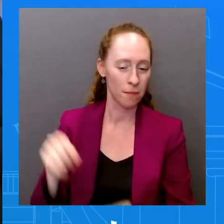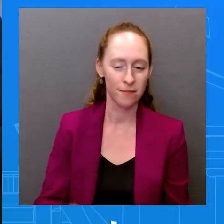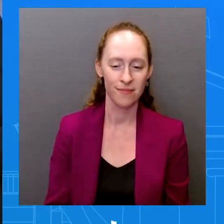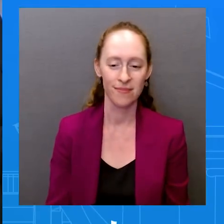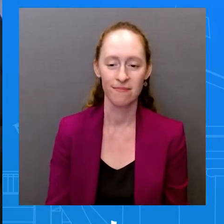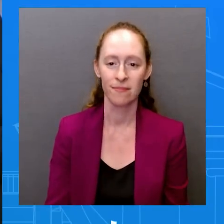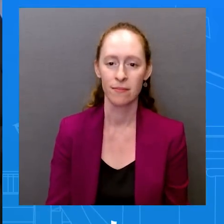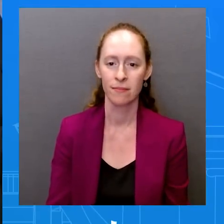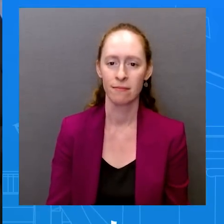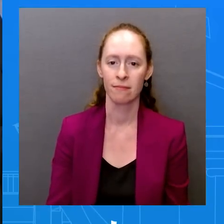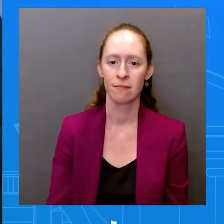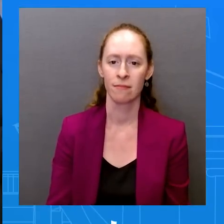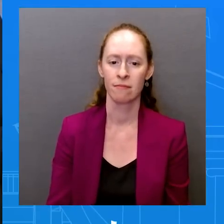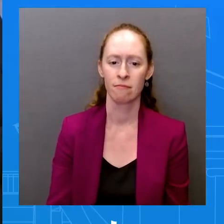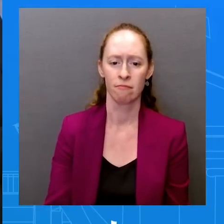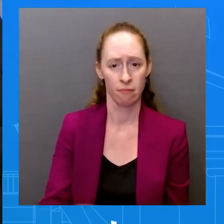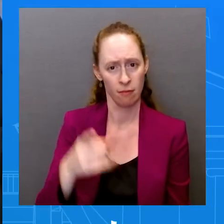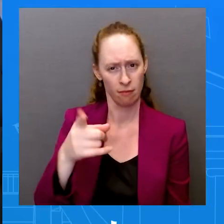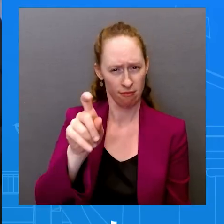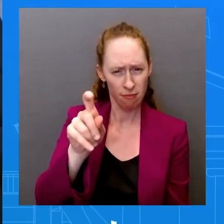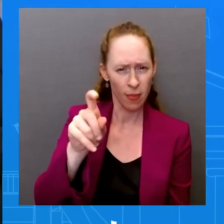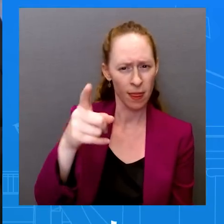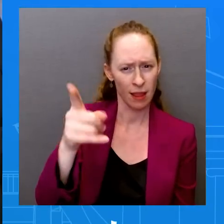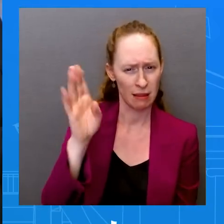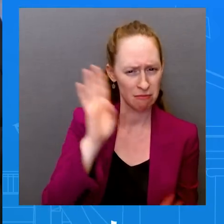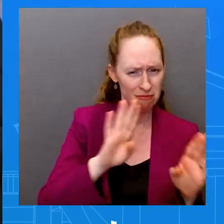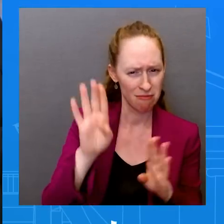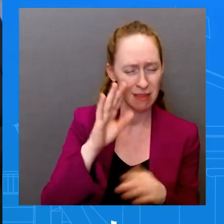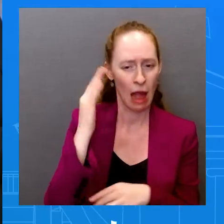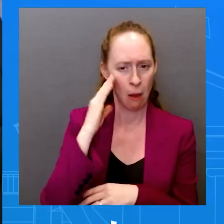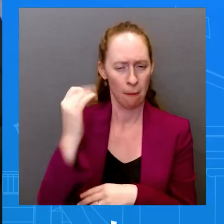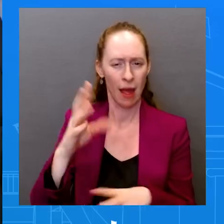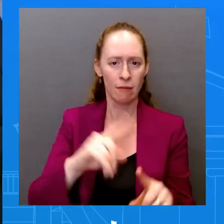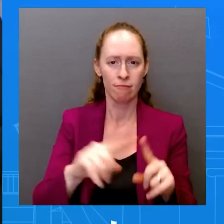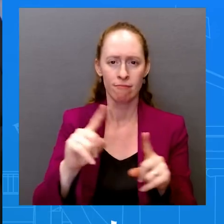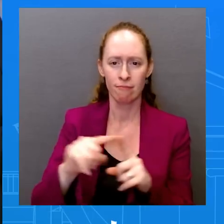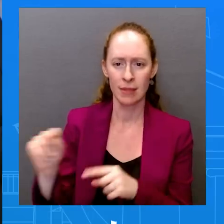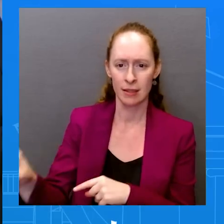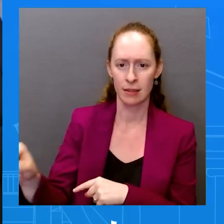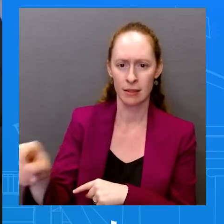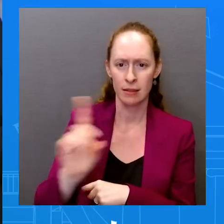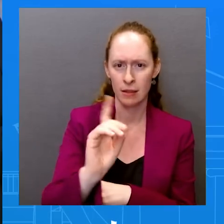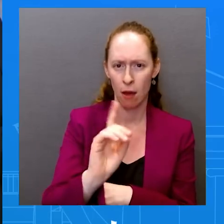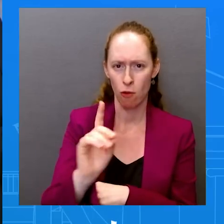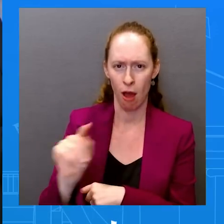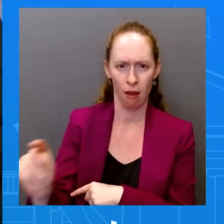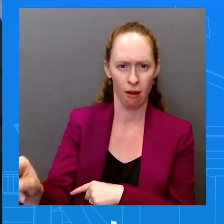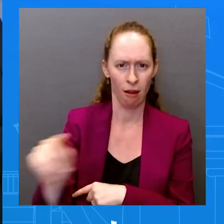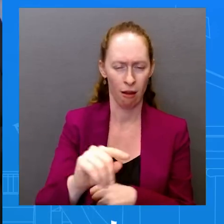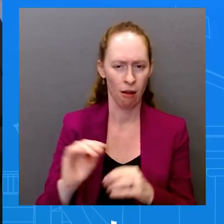amongst Democrats on this -- that this could sink a CR and lead to a government shutdown?